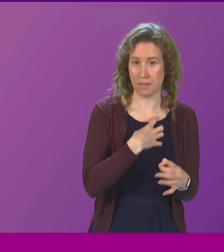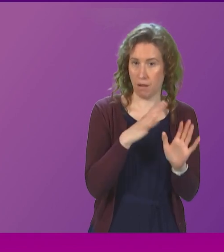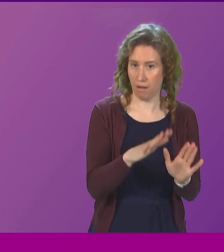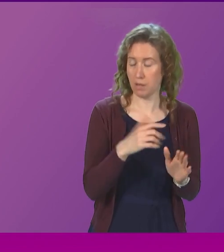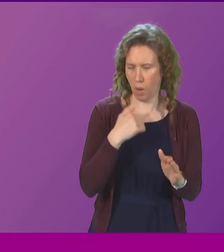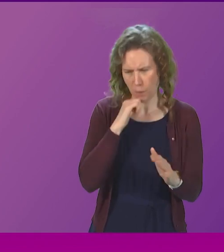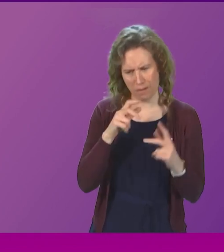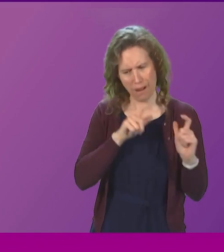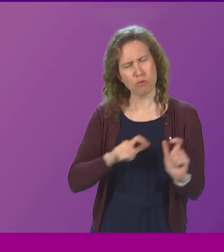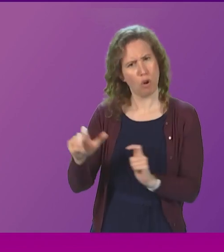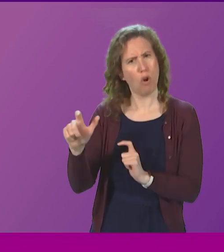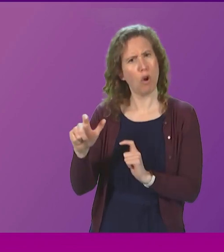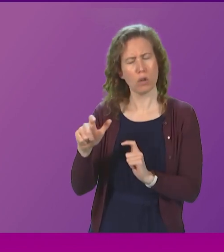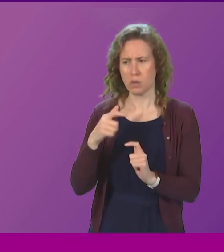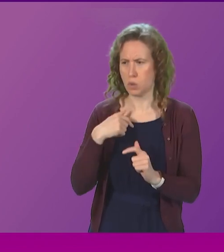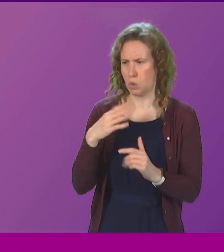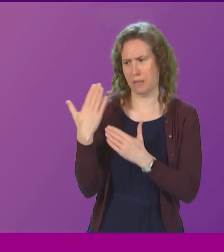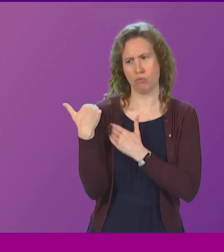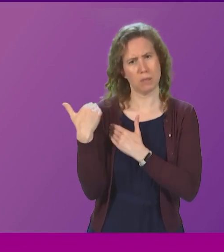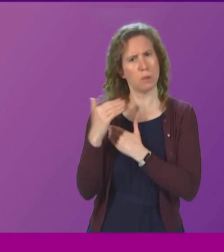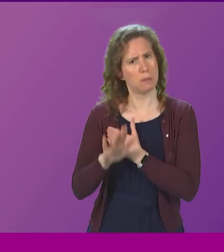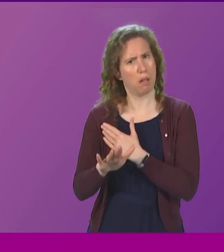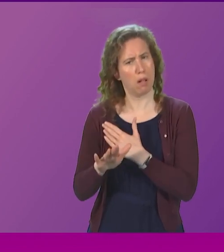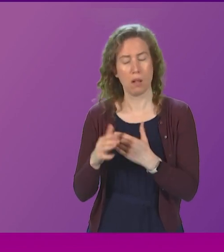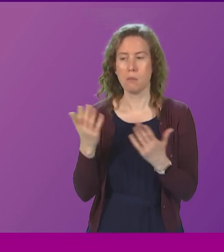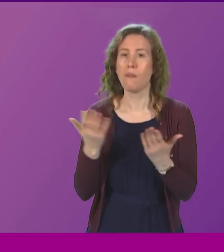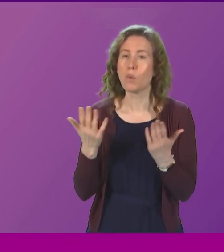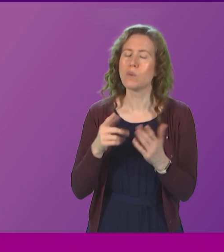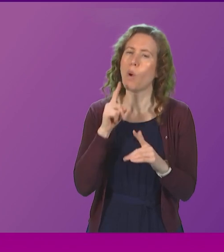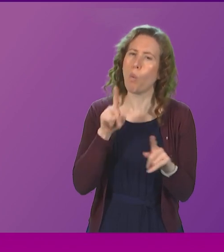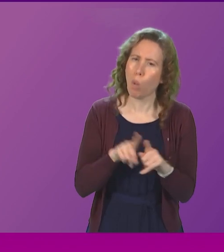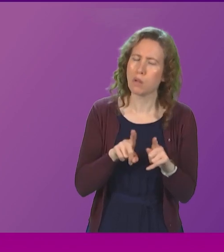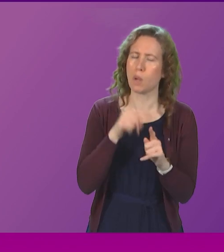I will continue to take that responsible approach and I will also continue to make sure that